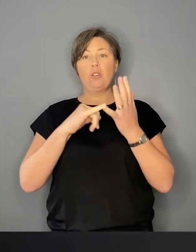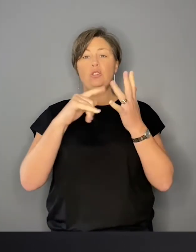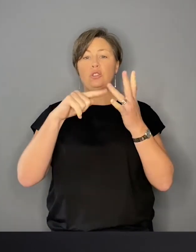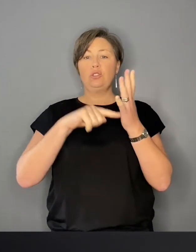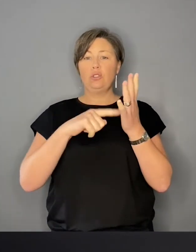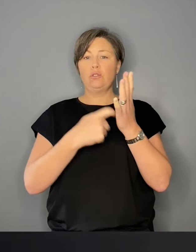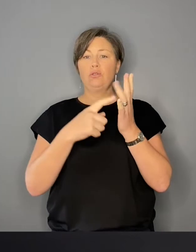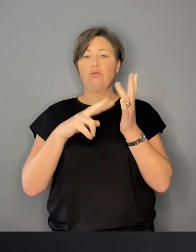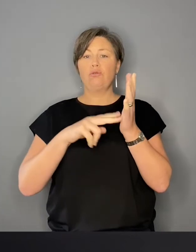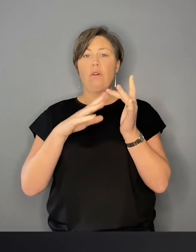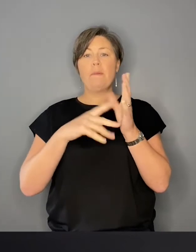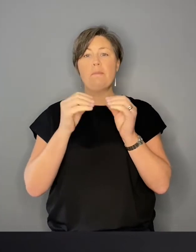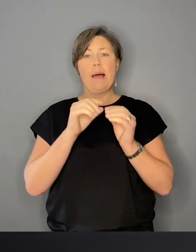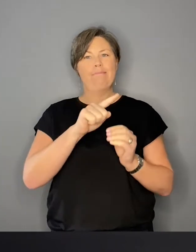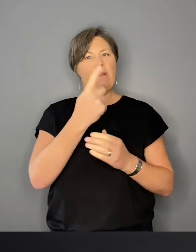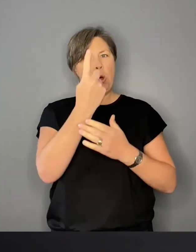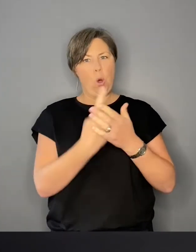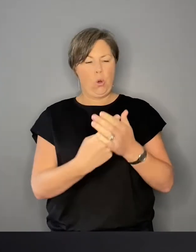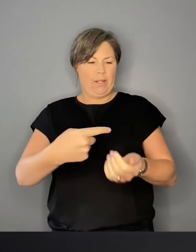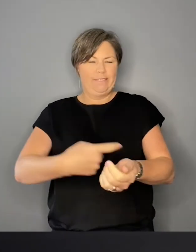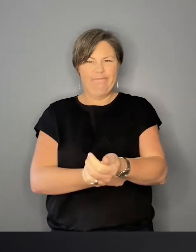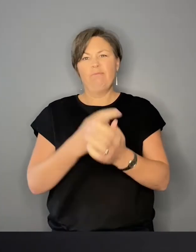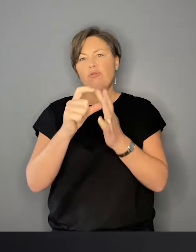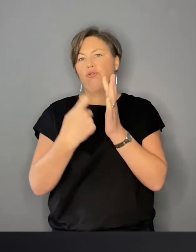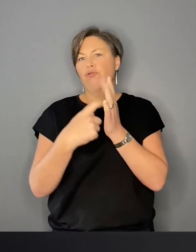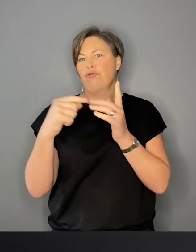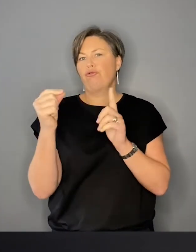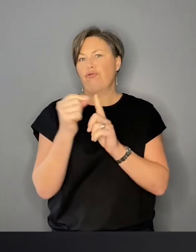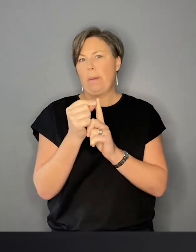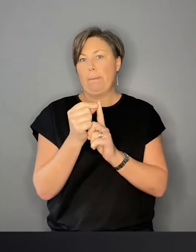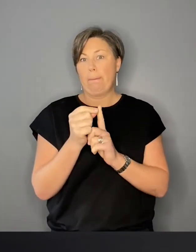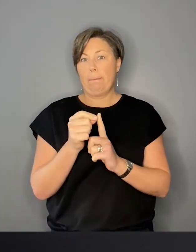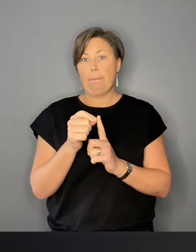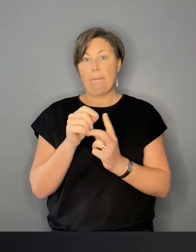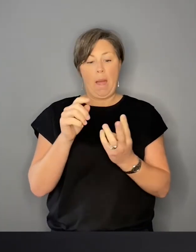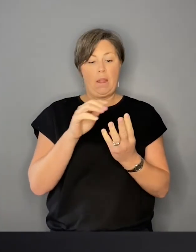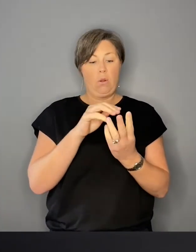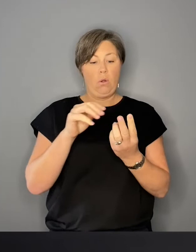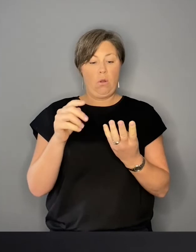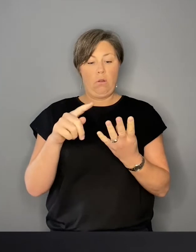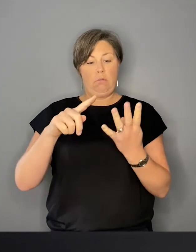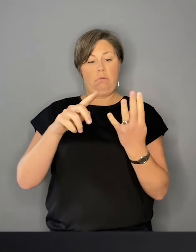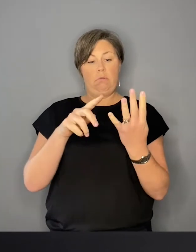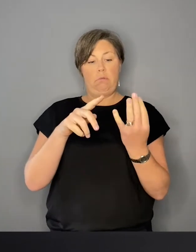you don't need to go to hospital to get these medications. Lagevrio and Paxlovid were provisionally approved by the Therapeutic Goods Administration in January,